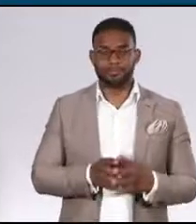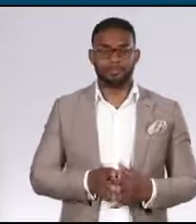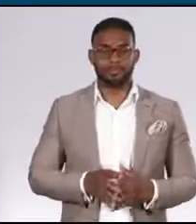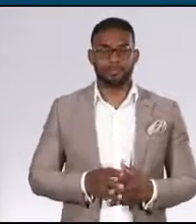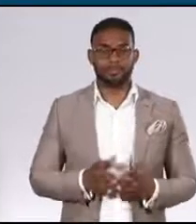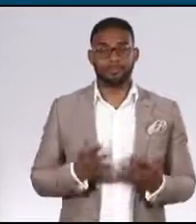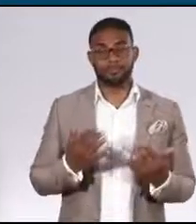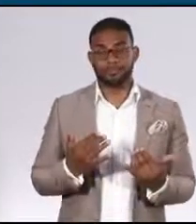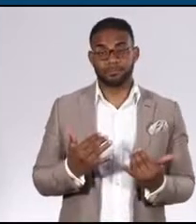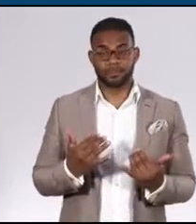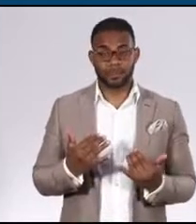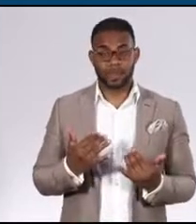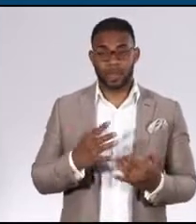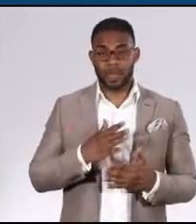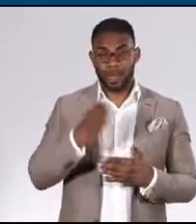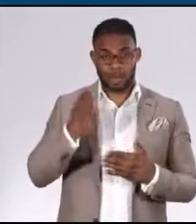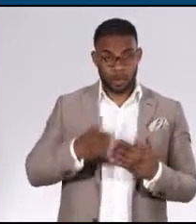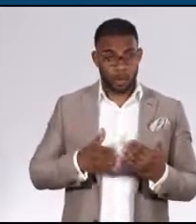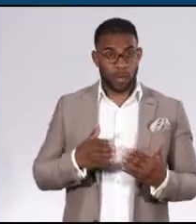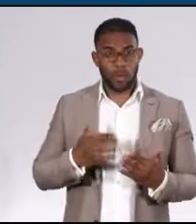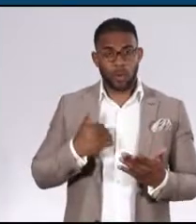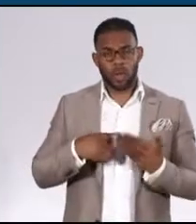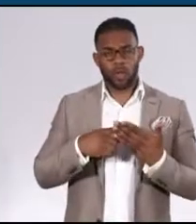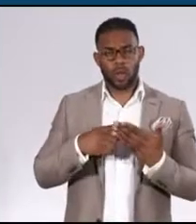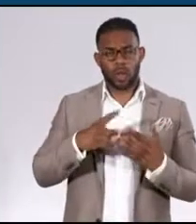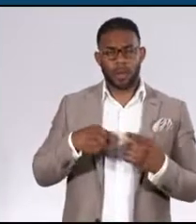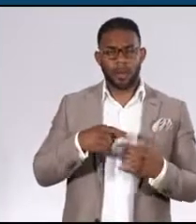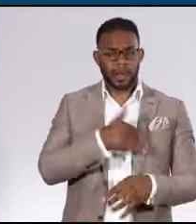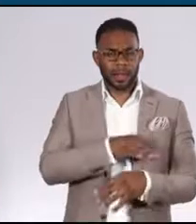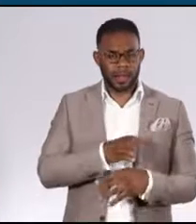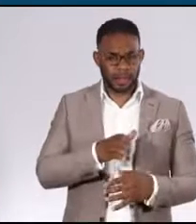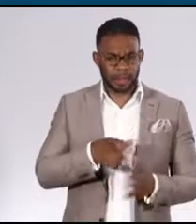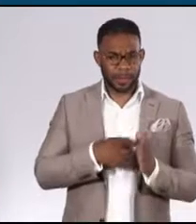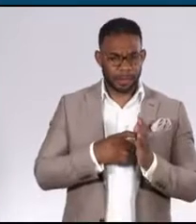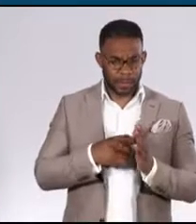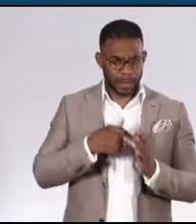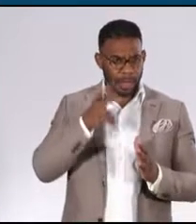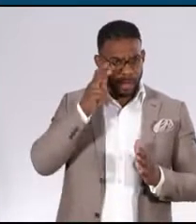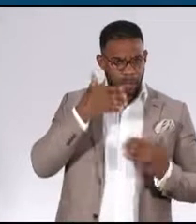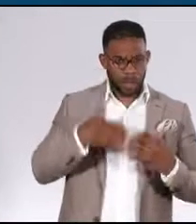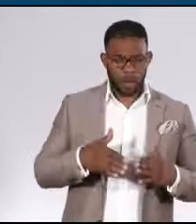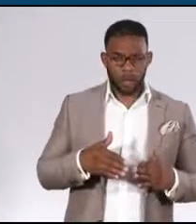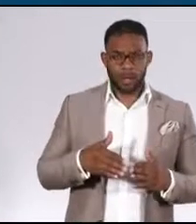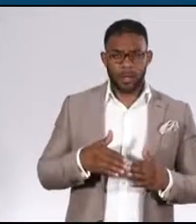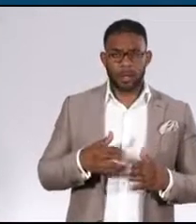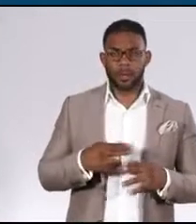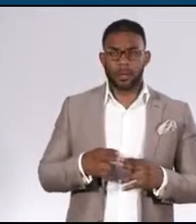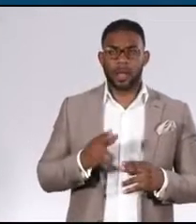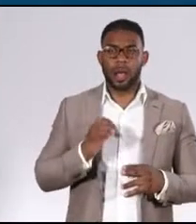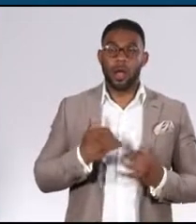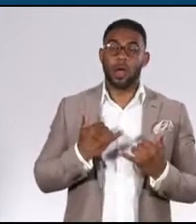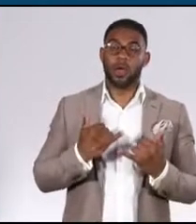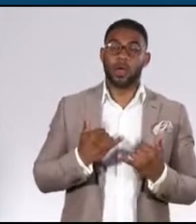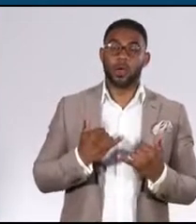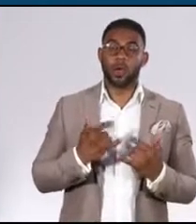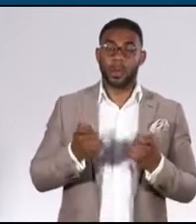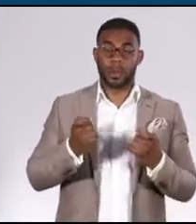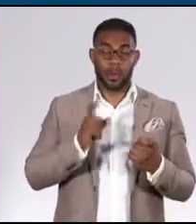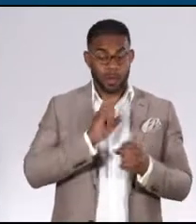Now in inclusion, now, when we talked about the clinical management of hearing loss, uh briefly, our current management really is predicated